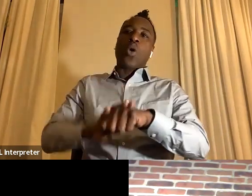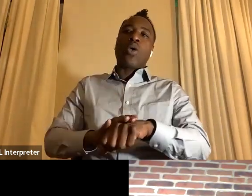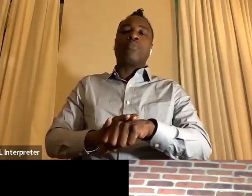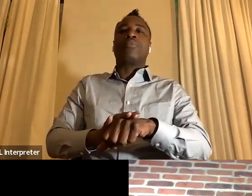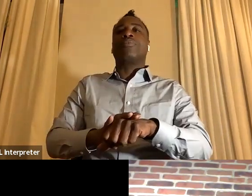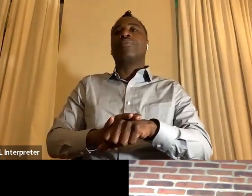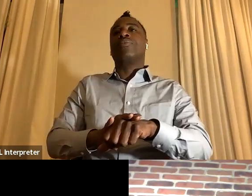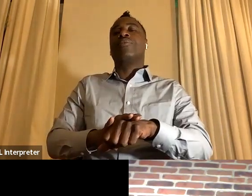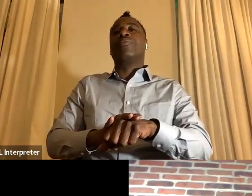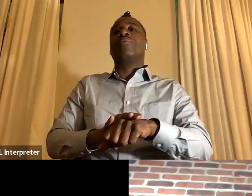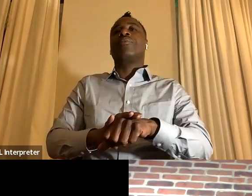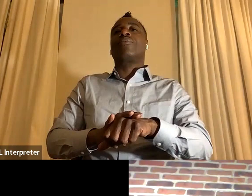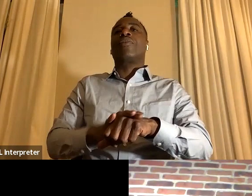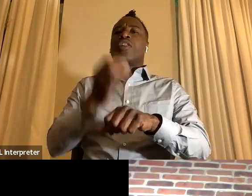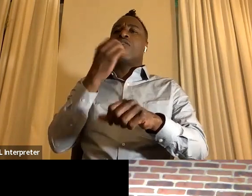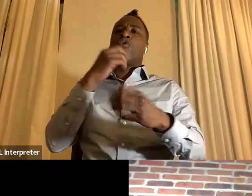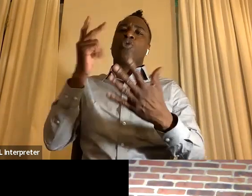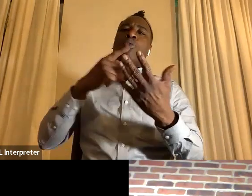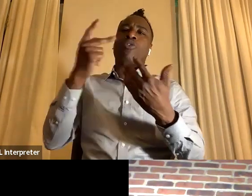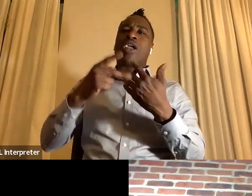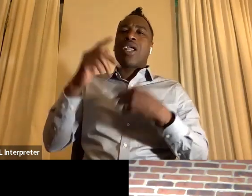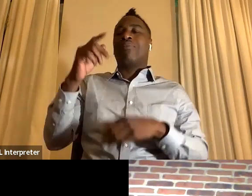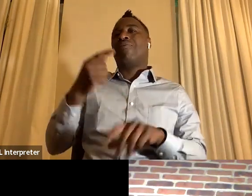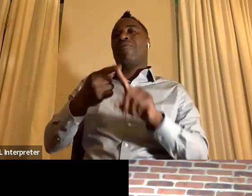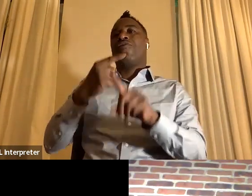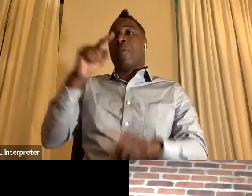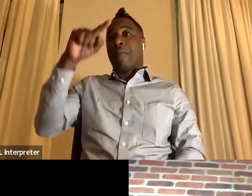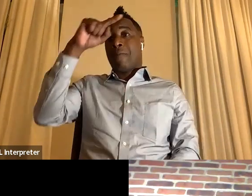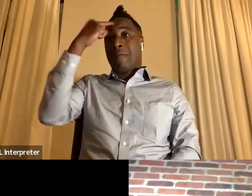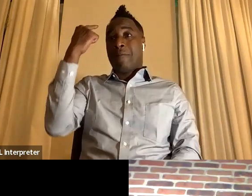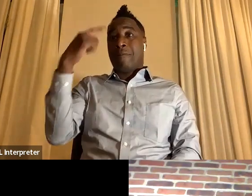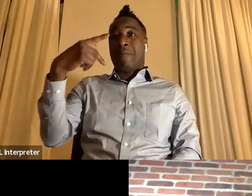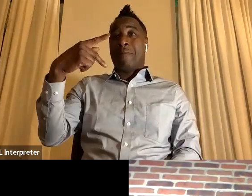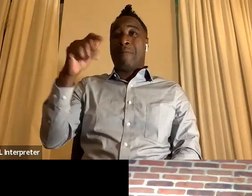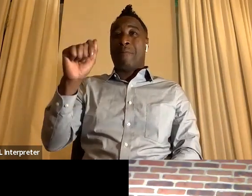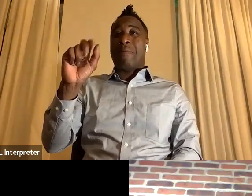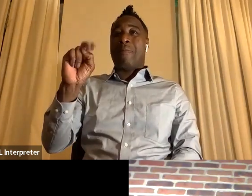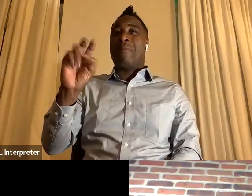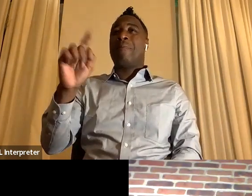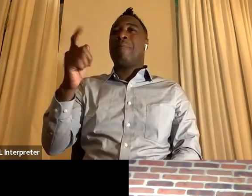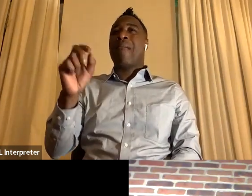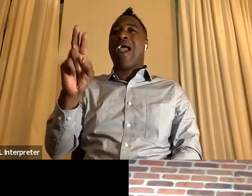the food program the Black Panthers did in the nineties, 1969, I believe.